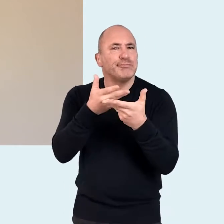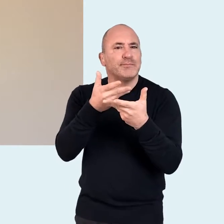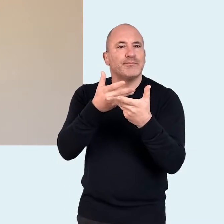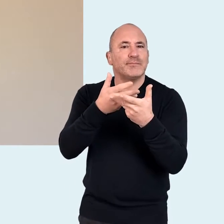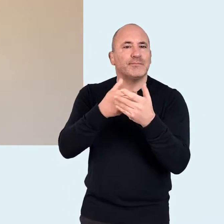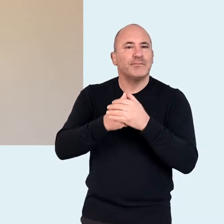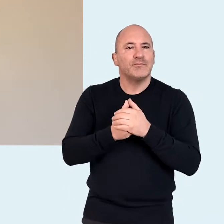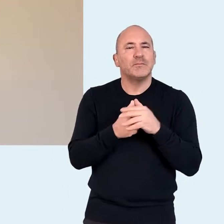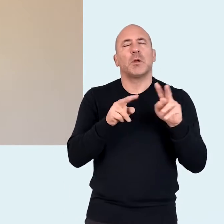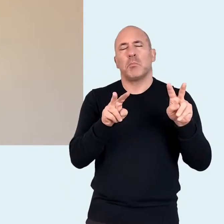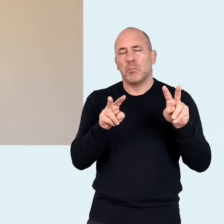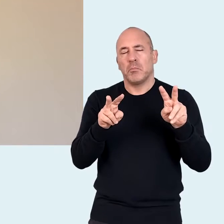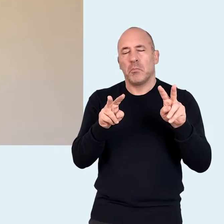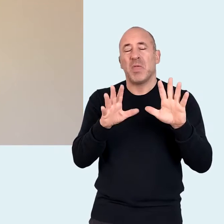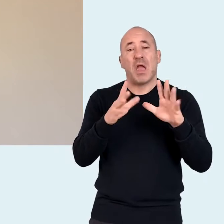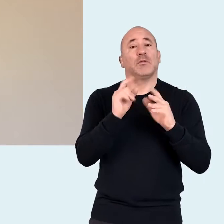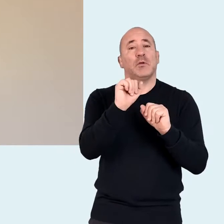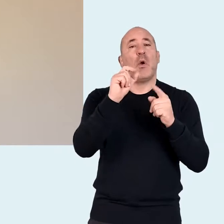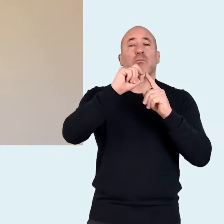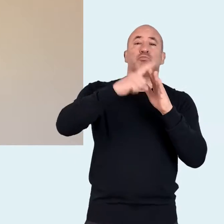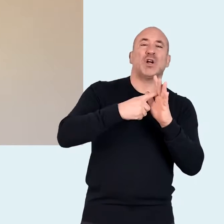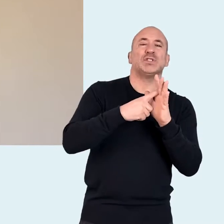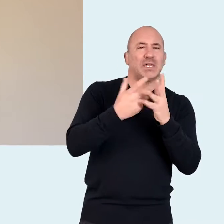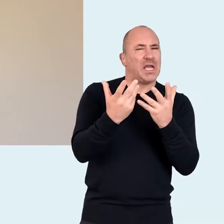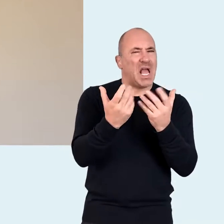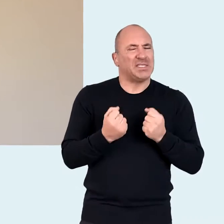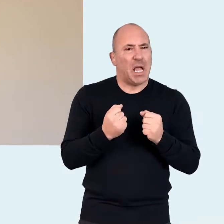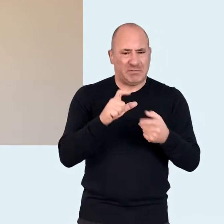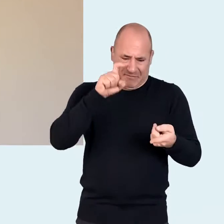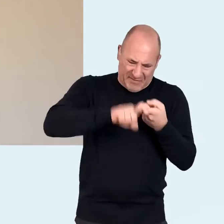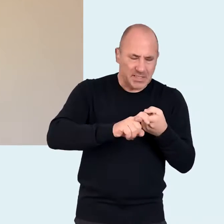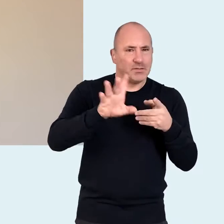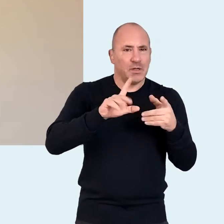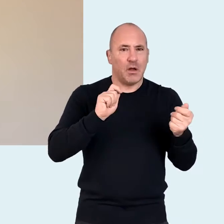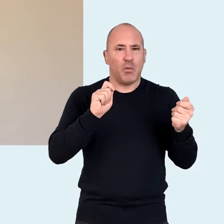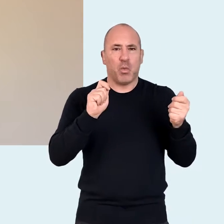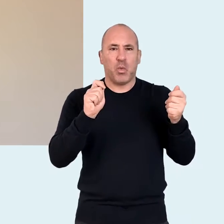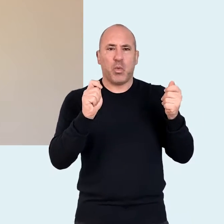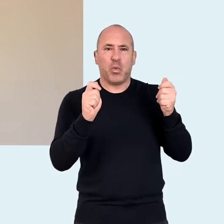with. Then be willing to let your project evolve with the changing times and with feedback